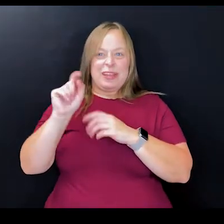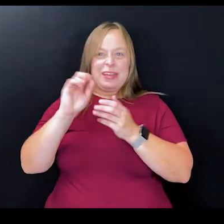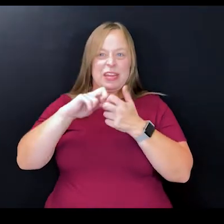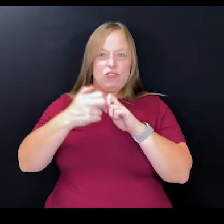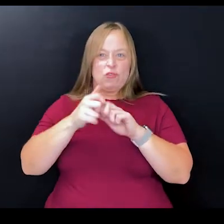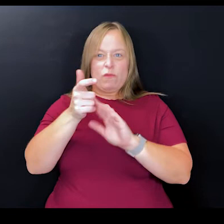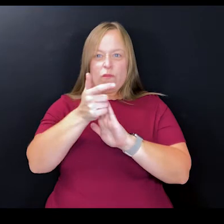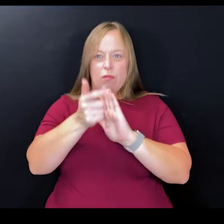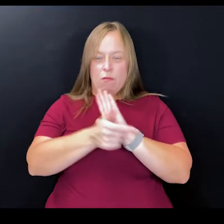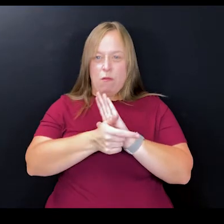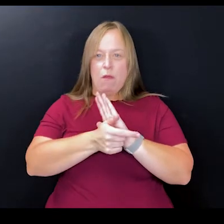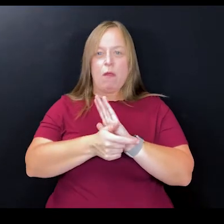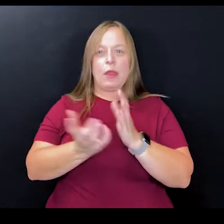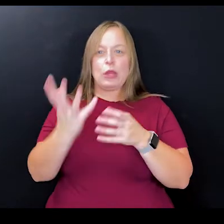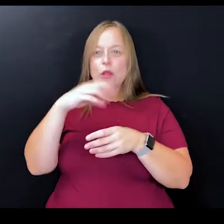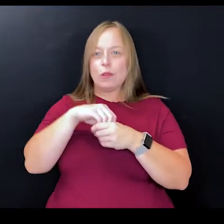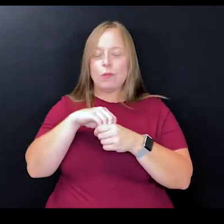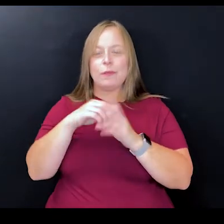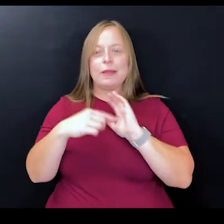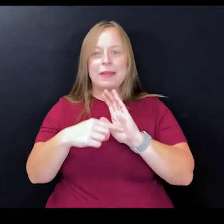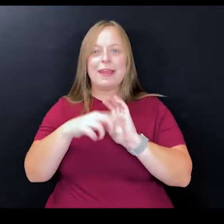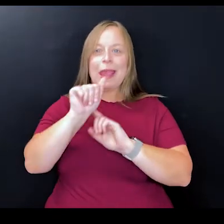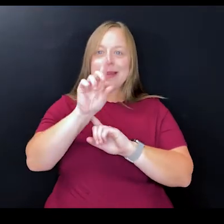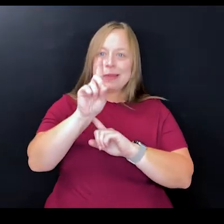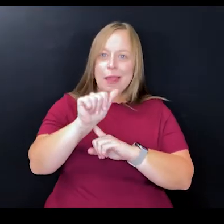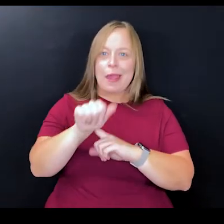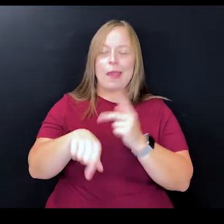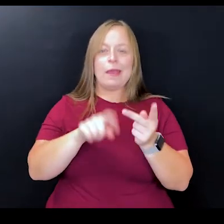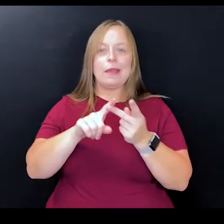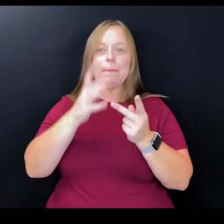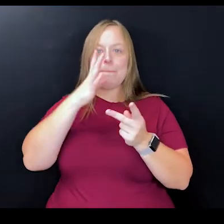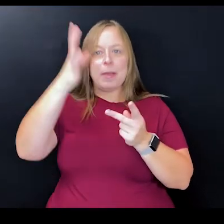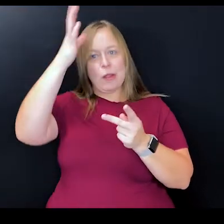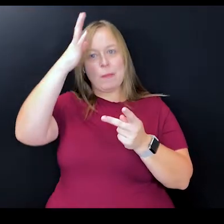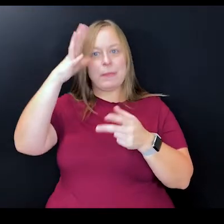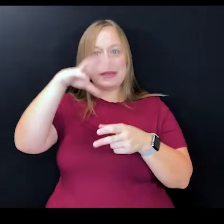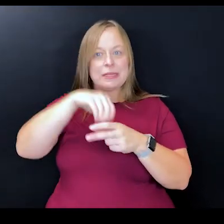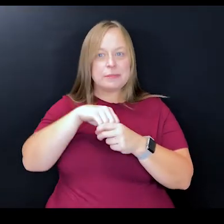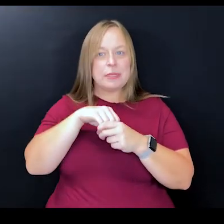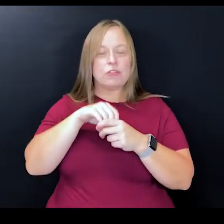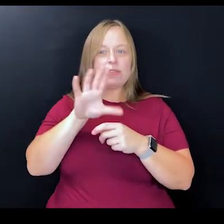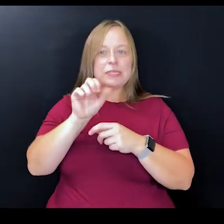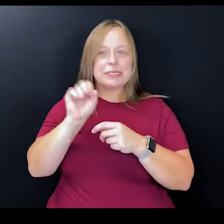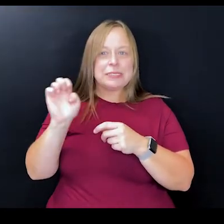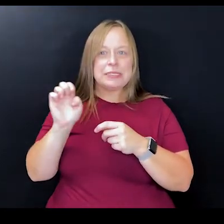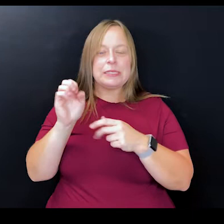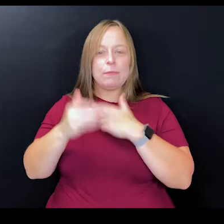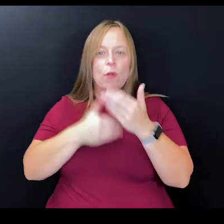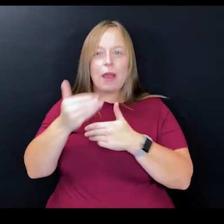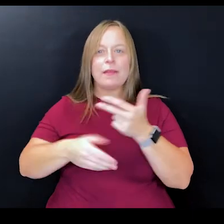For example, it includes such things as ADA, parent participation during the CSE process,